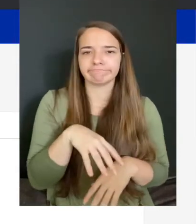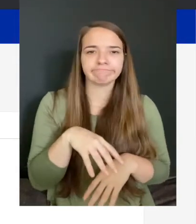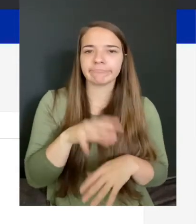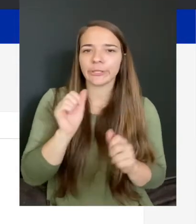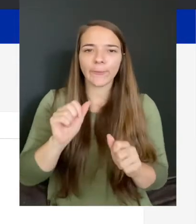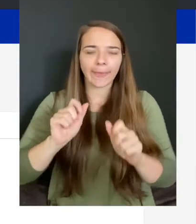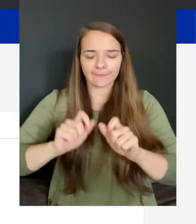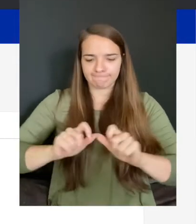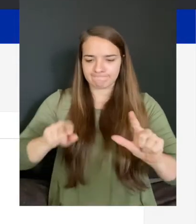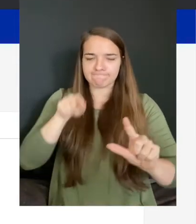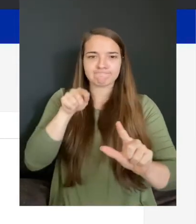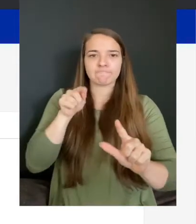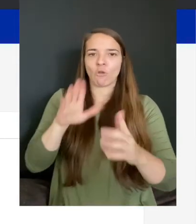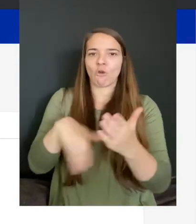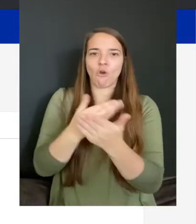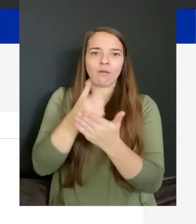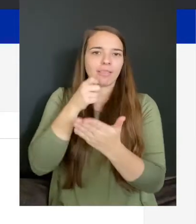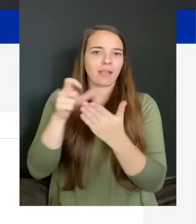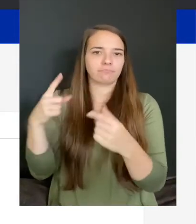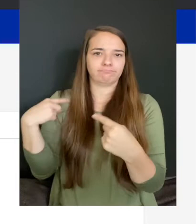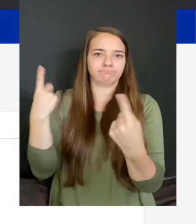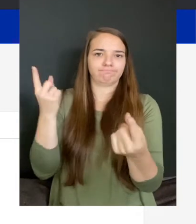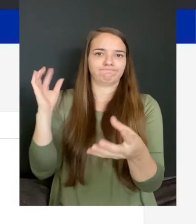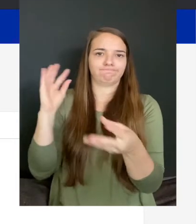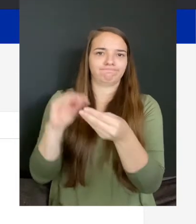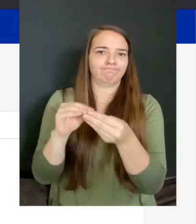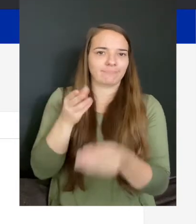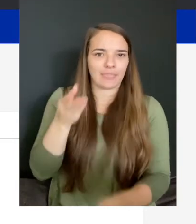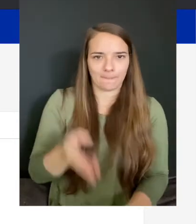the letters that have ever been sent for you.